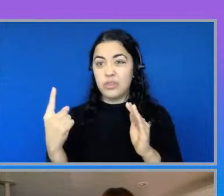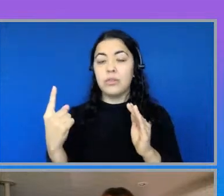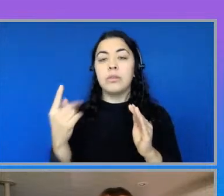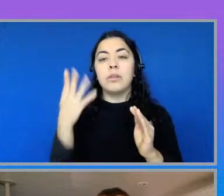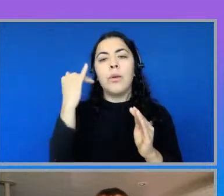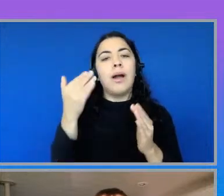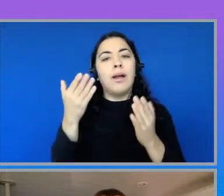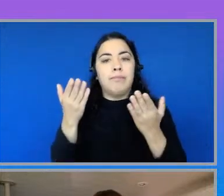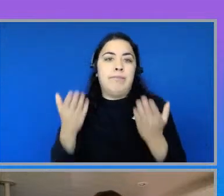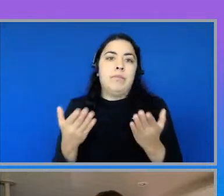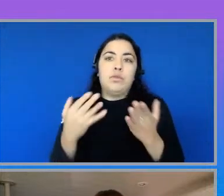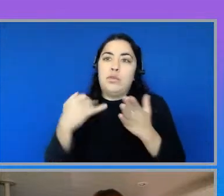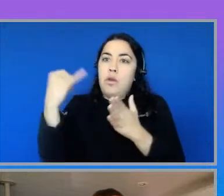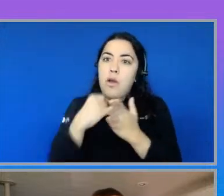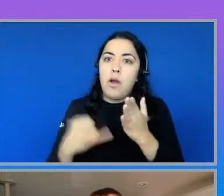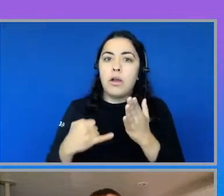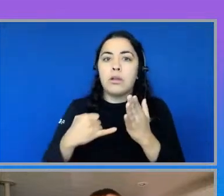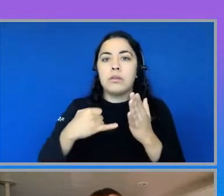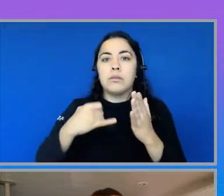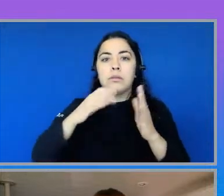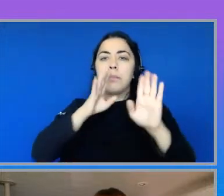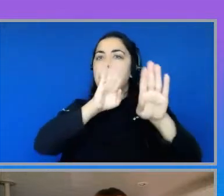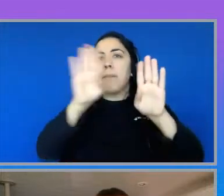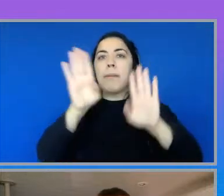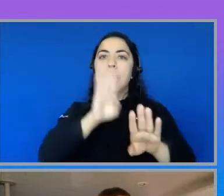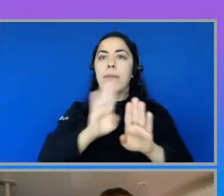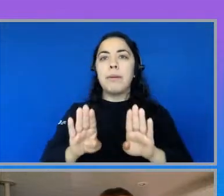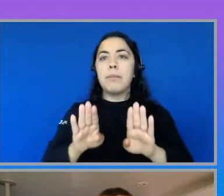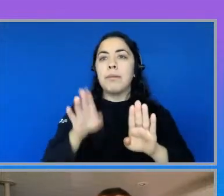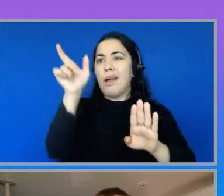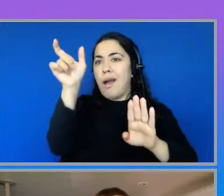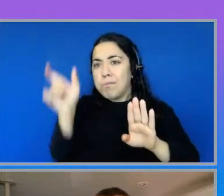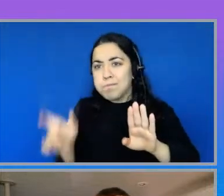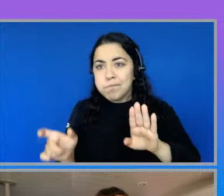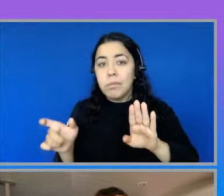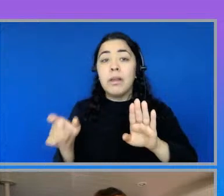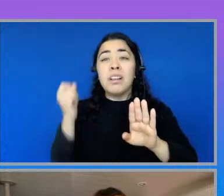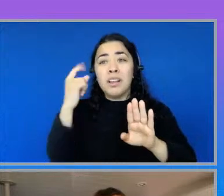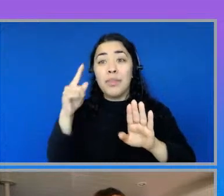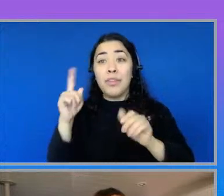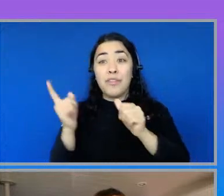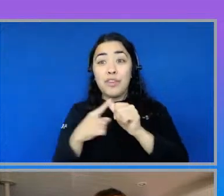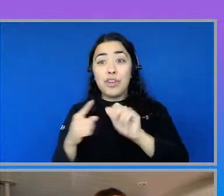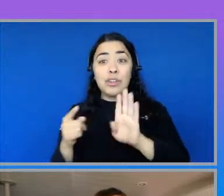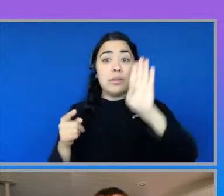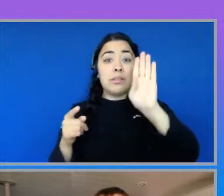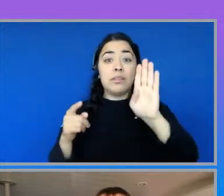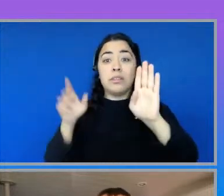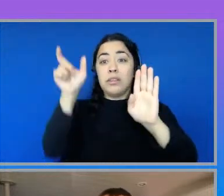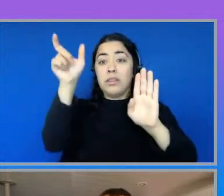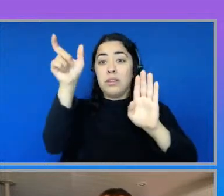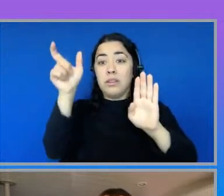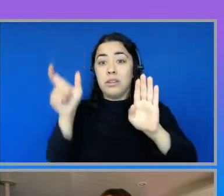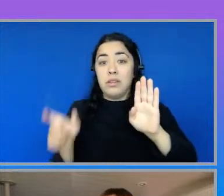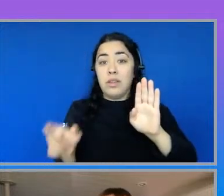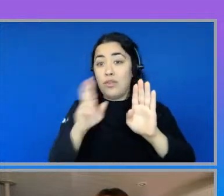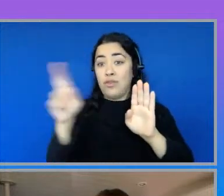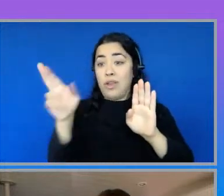basically an art gallery. So they're all pieces of art. But the very first panel, which is